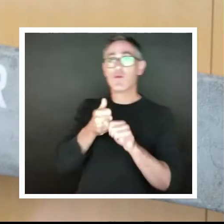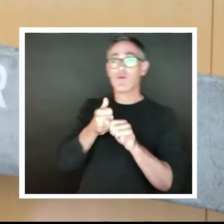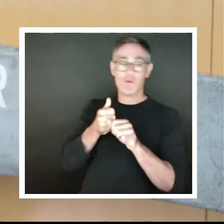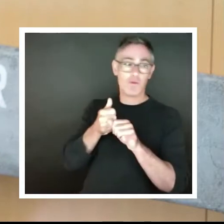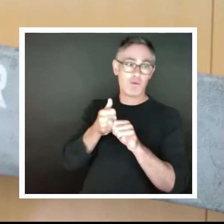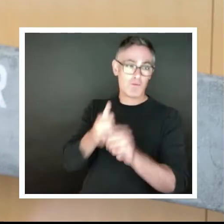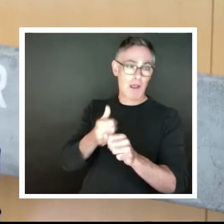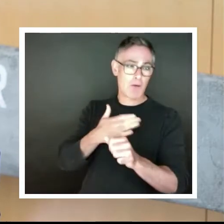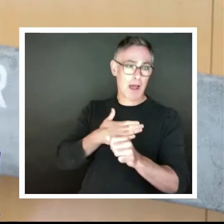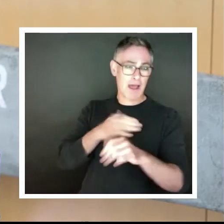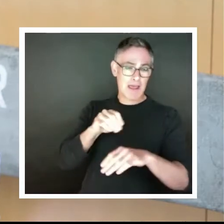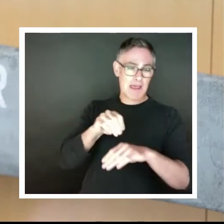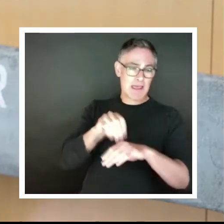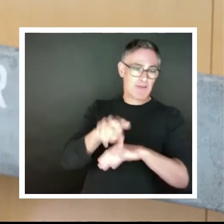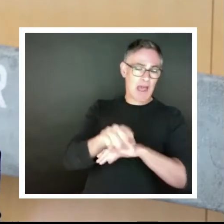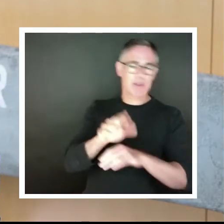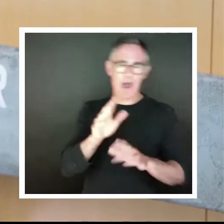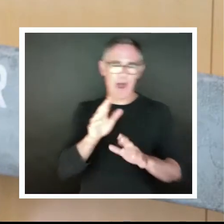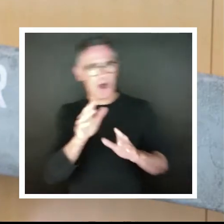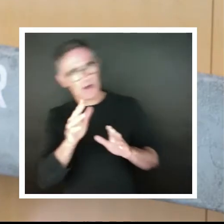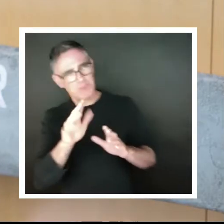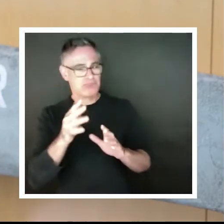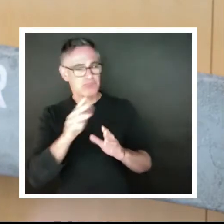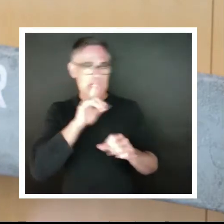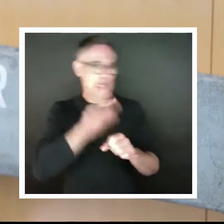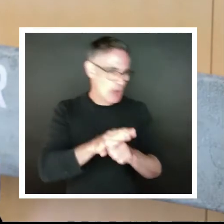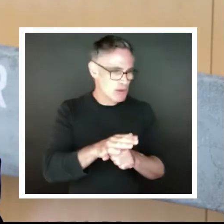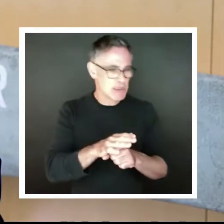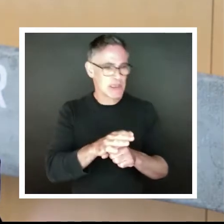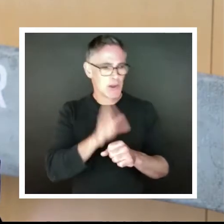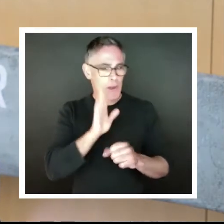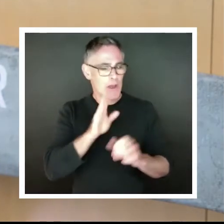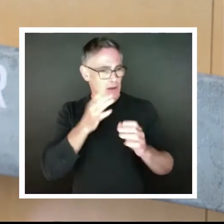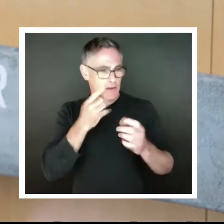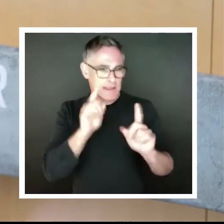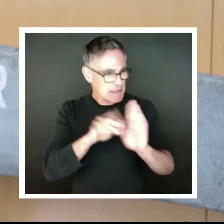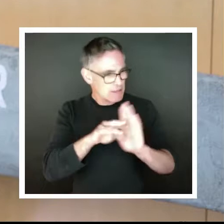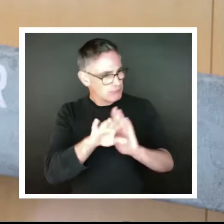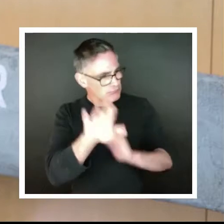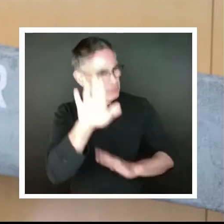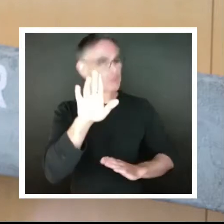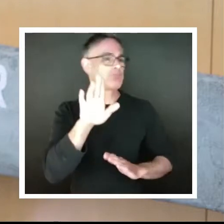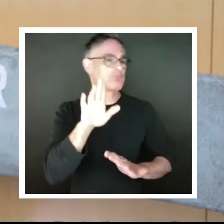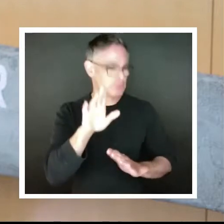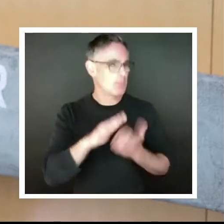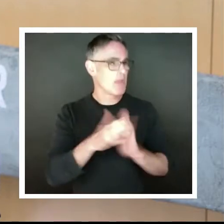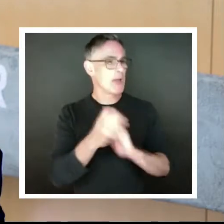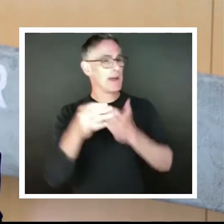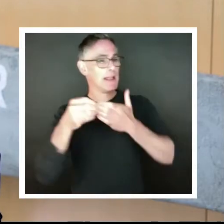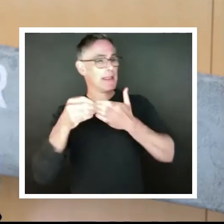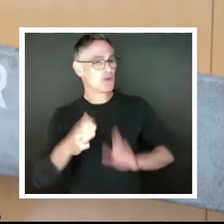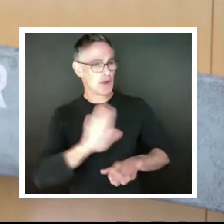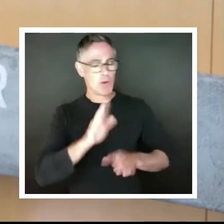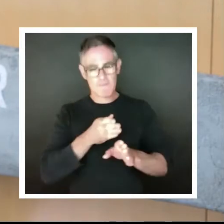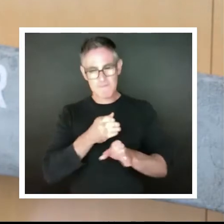I can almost guarantee that you will succeed in career and evolve into a leader in your field. Here's the advice.